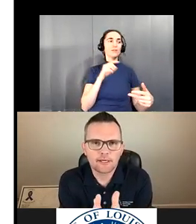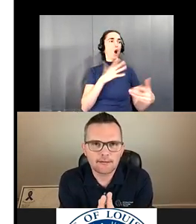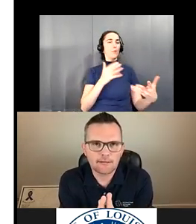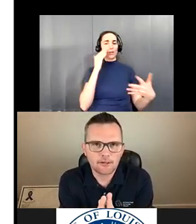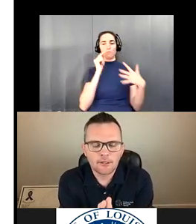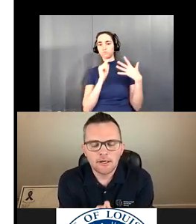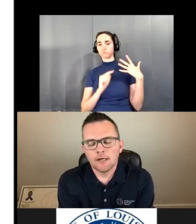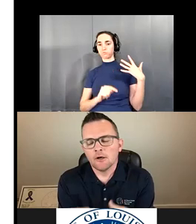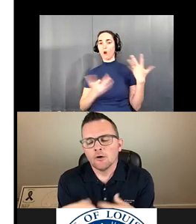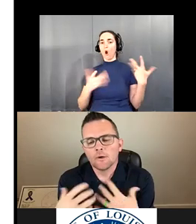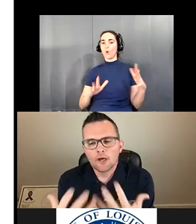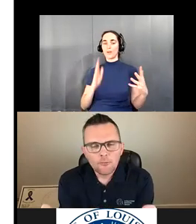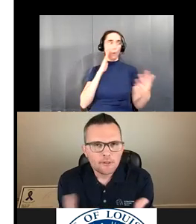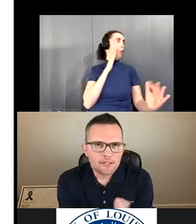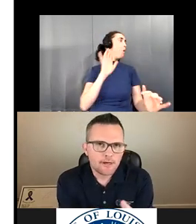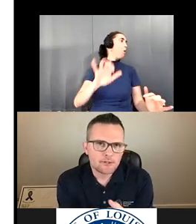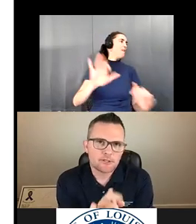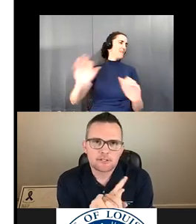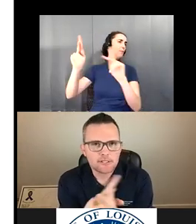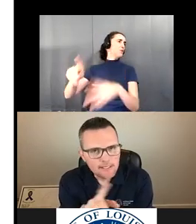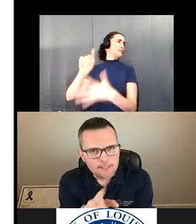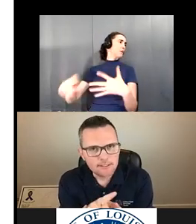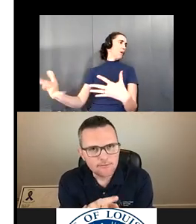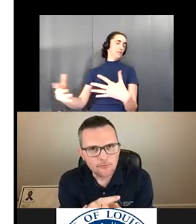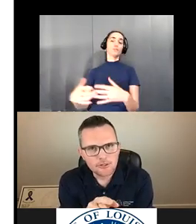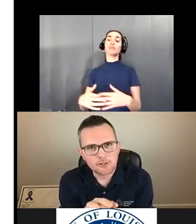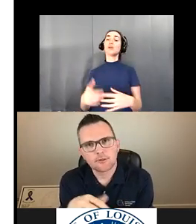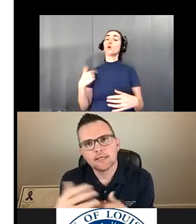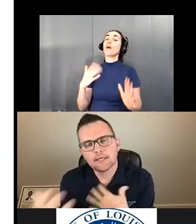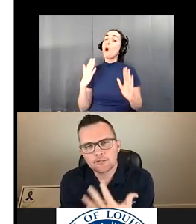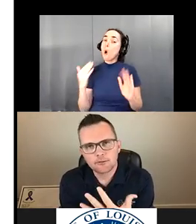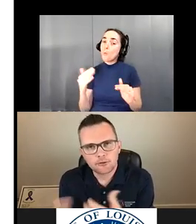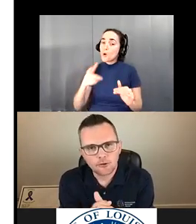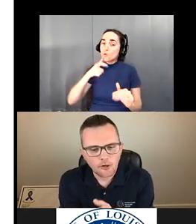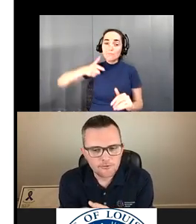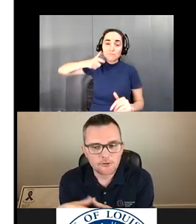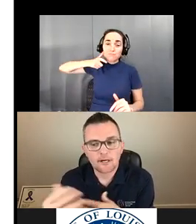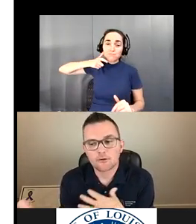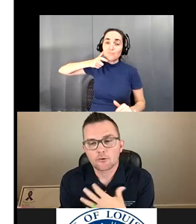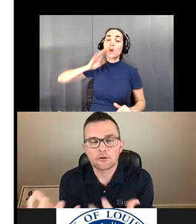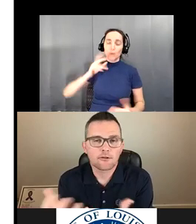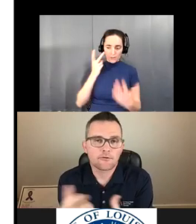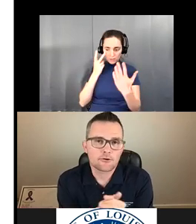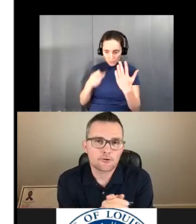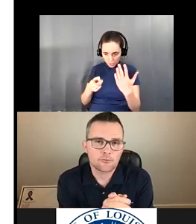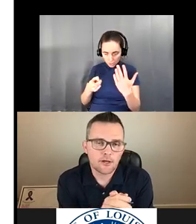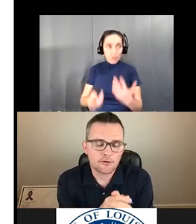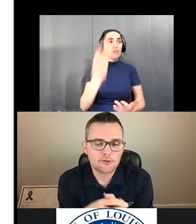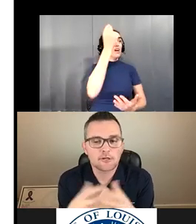get there. 15:42:50 We hope that dispatch didn't see this information they would get it to the patrol officer and or the other first responders,